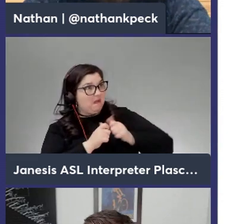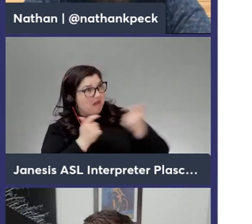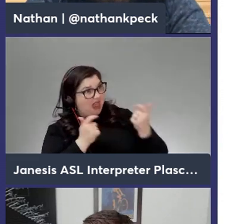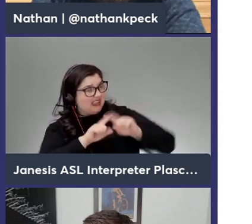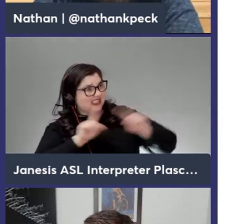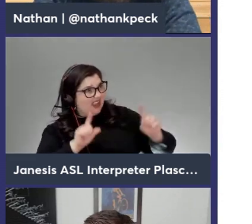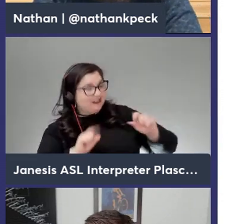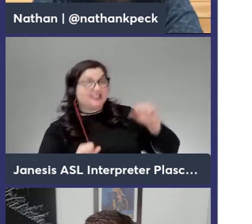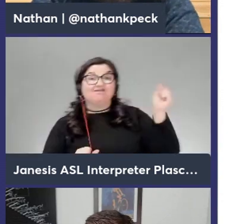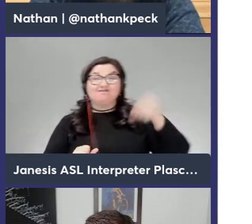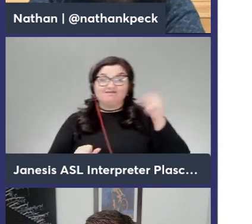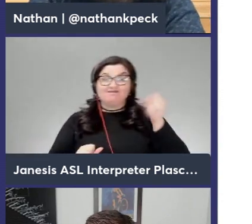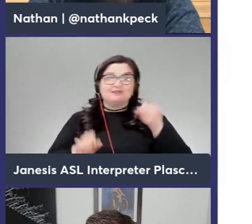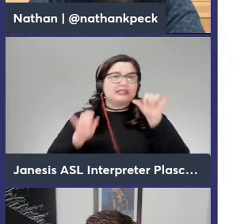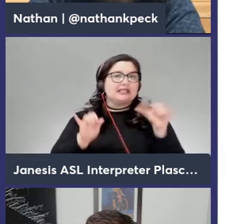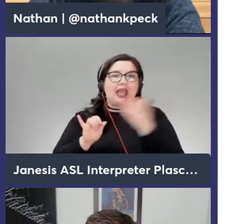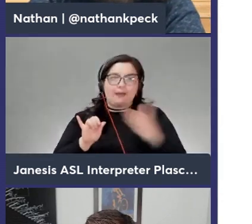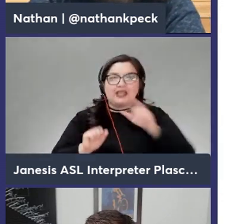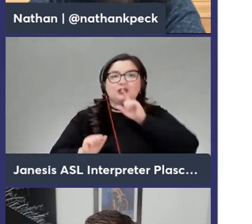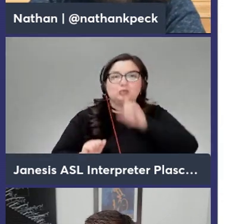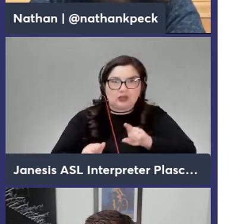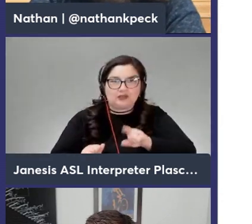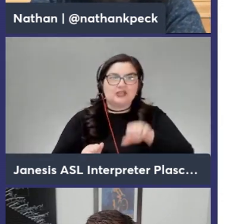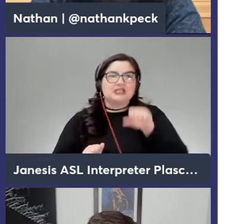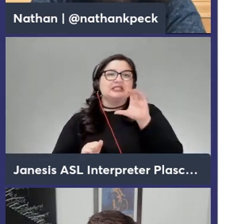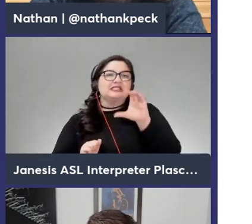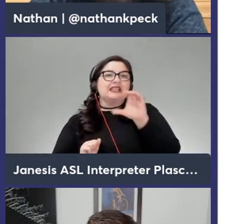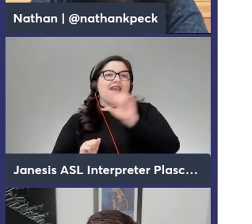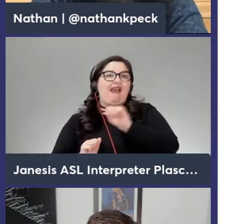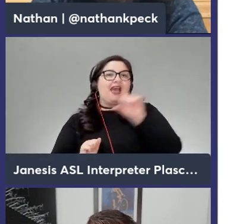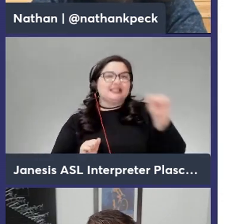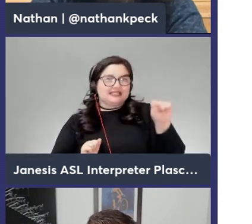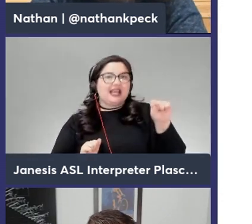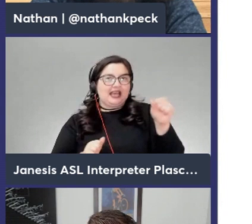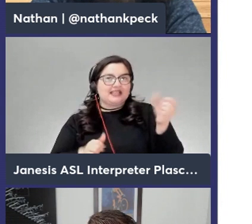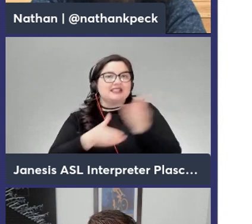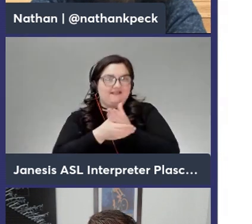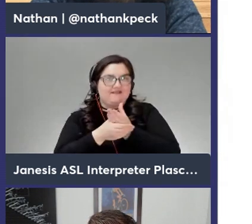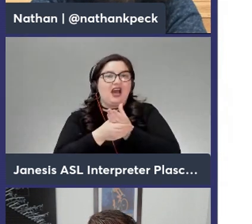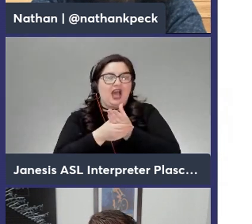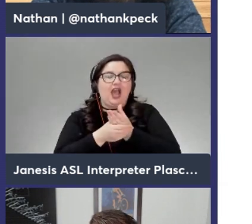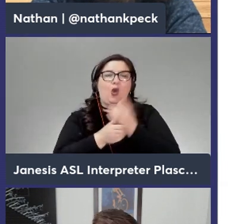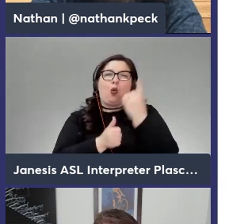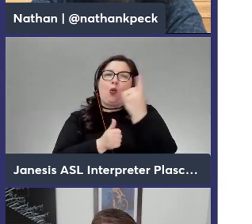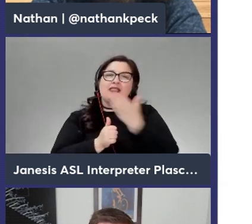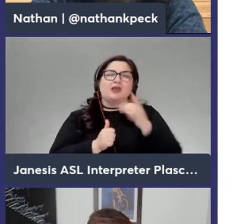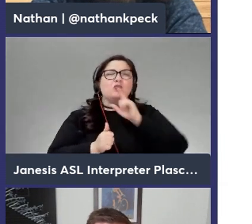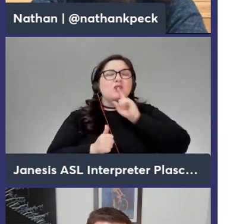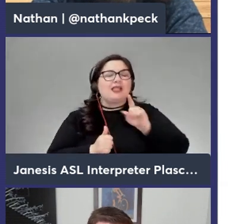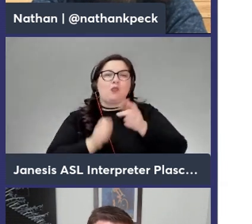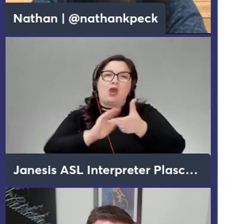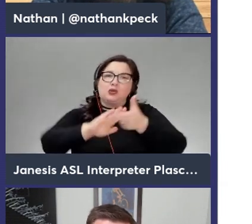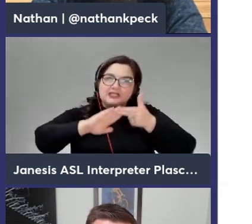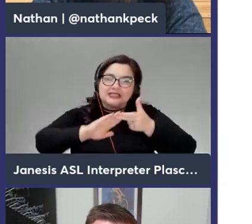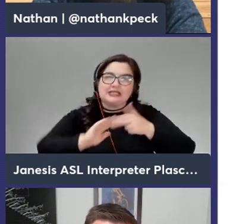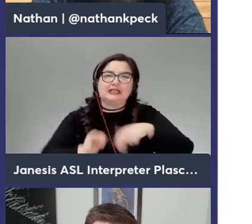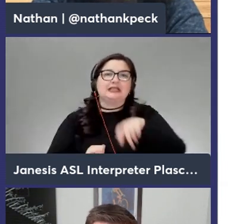And the same thing is true for the CSS file. And the one thing I really wanted to highlight here, I talked about TCP and TLS termination at the Edge,